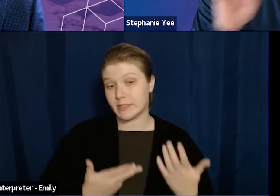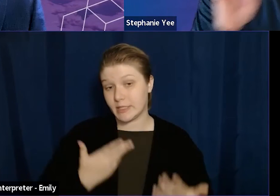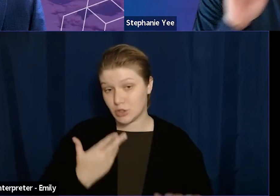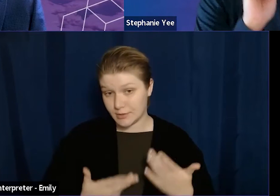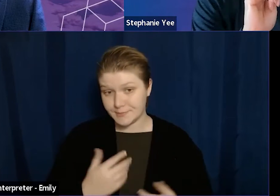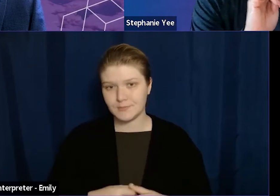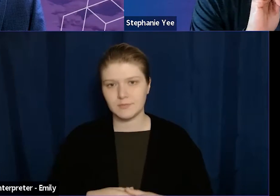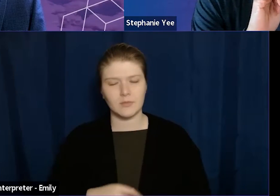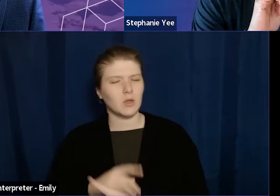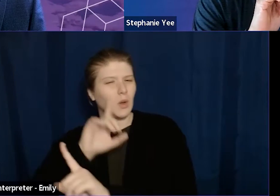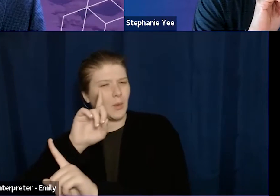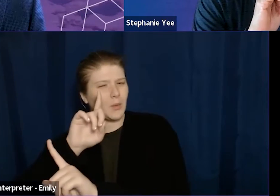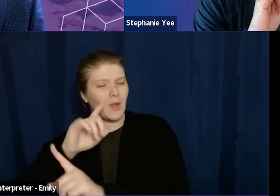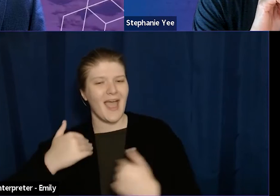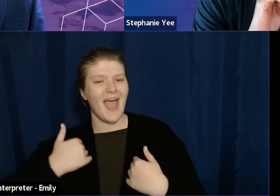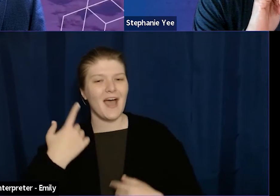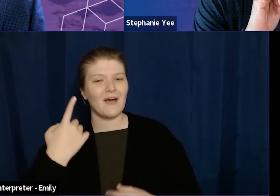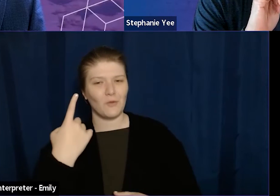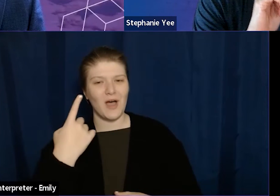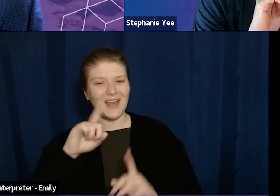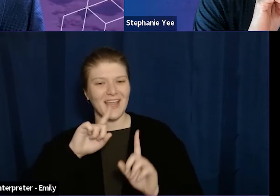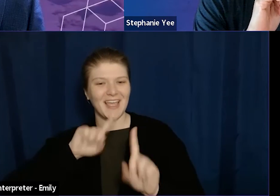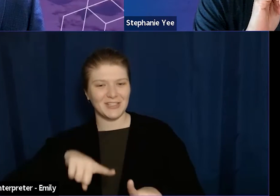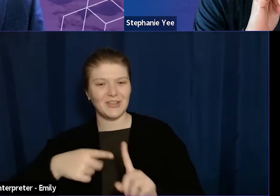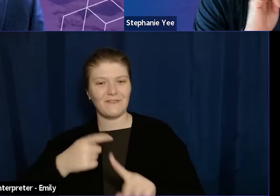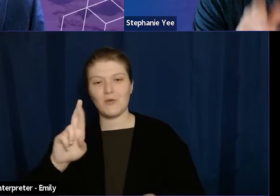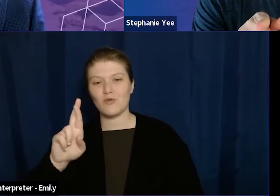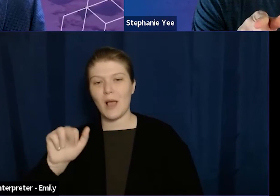Stephanie Yee: Oh, Jeremy, we do have an answer from Rahma about the question